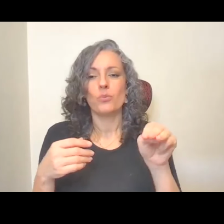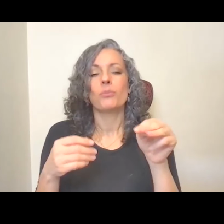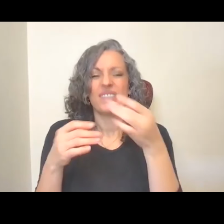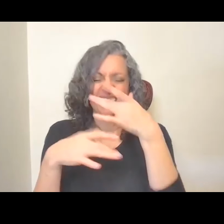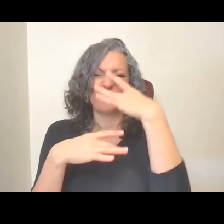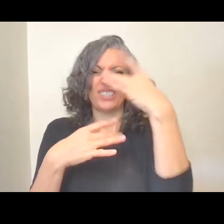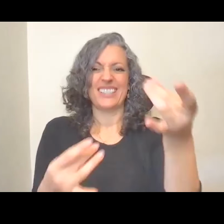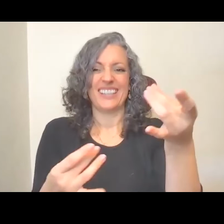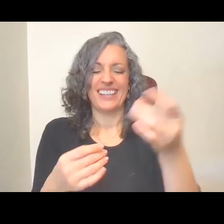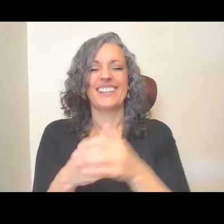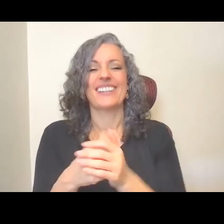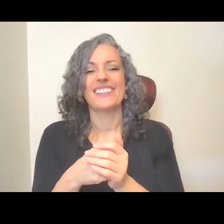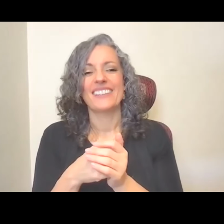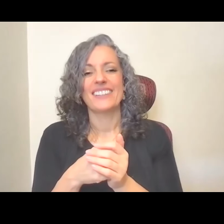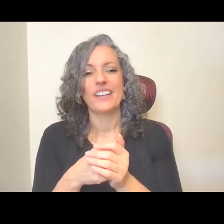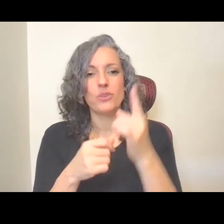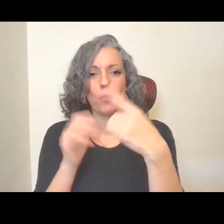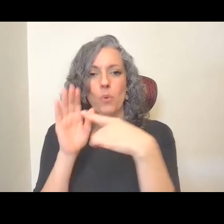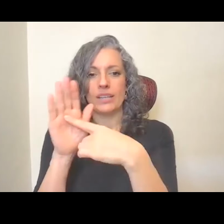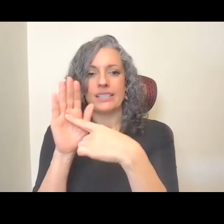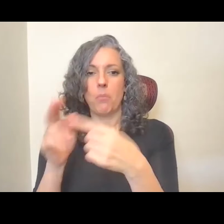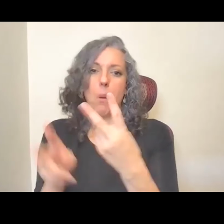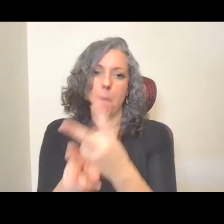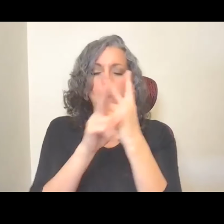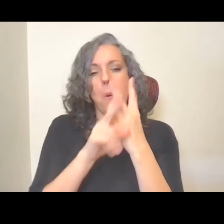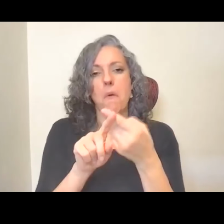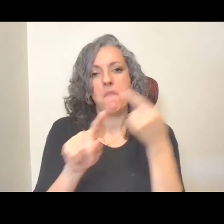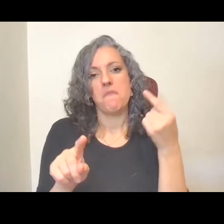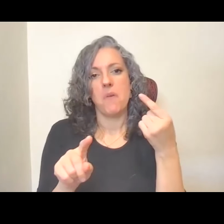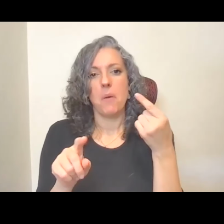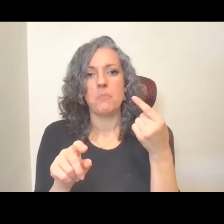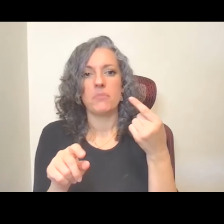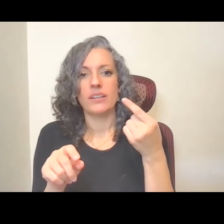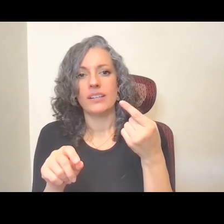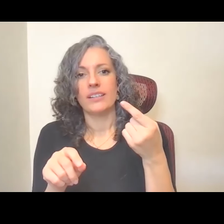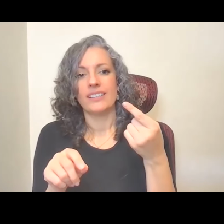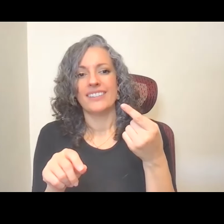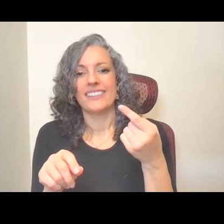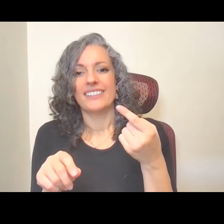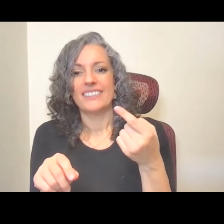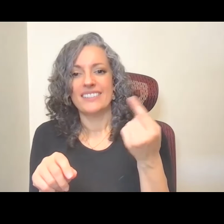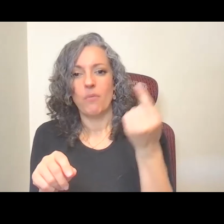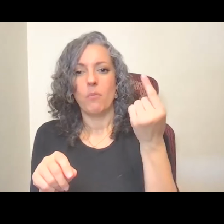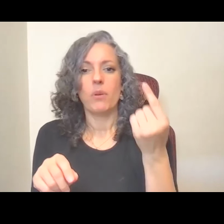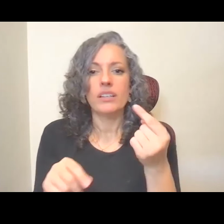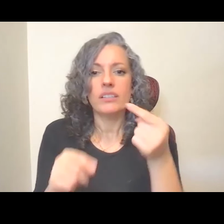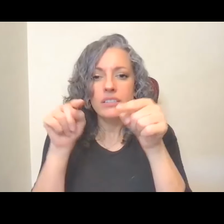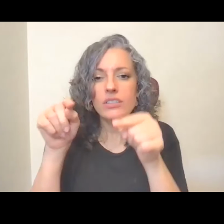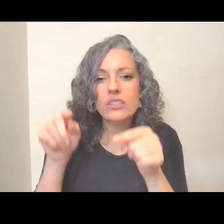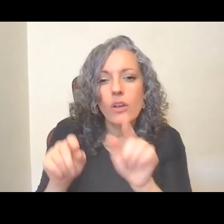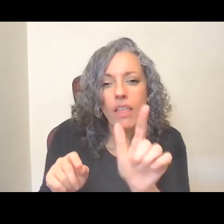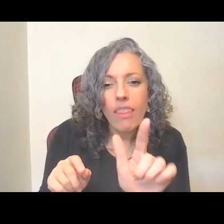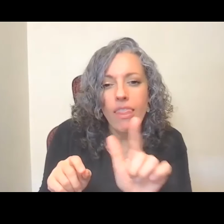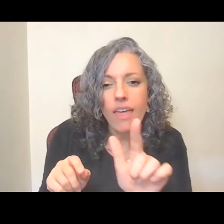So this is an example I borrowed from Goulven Baron and he documented on the left the behavior of this